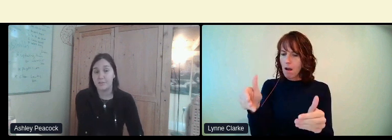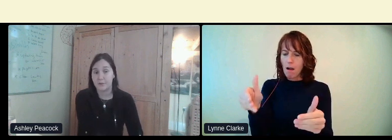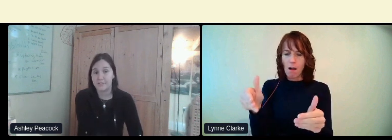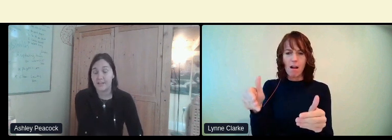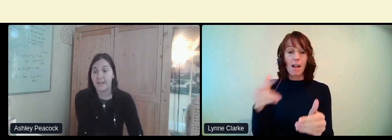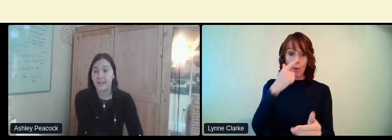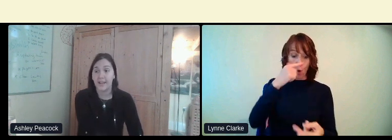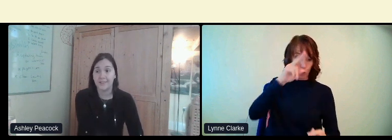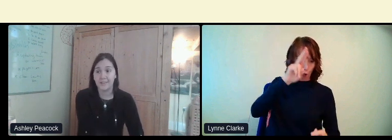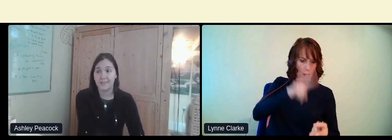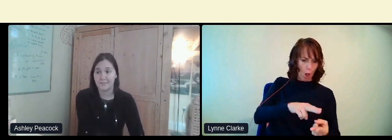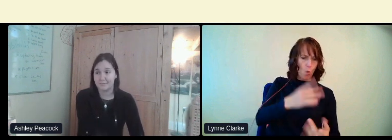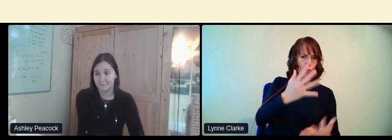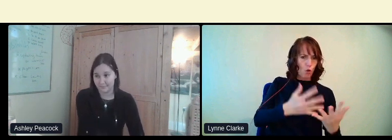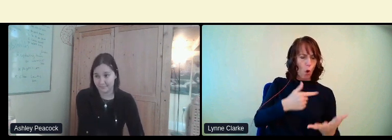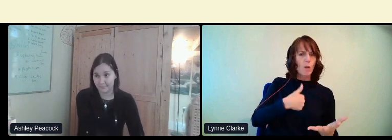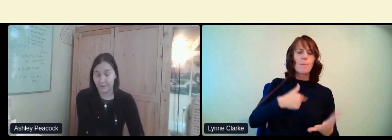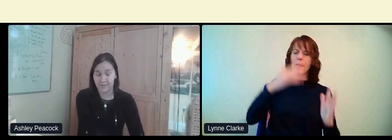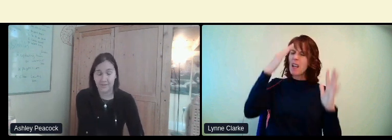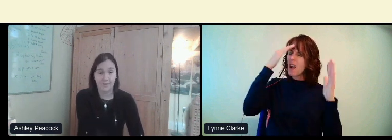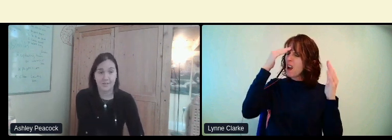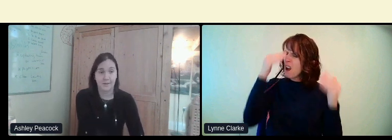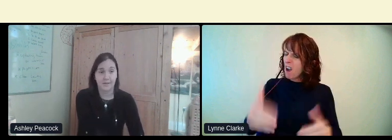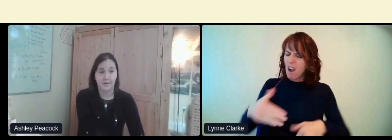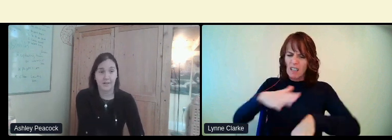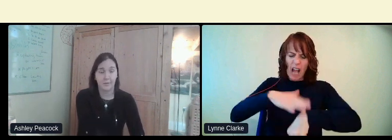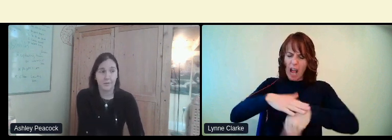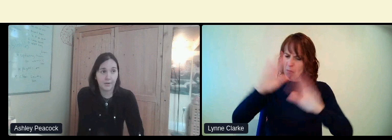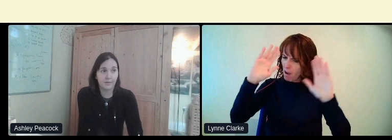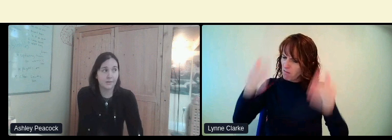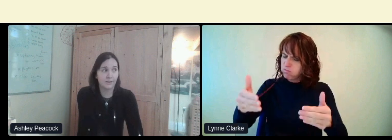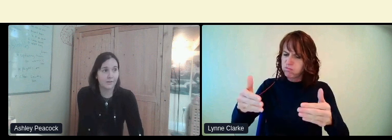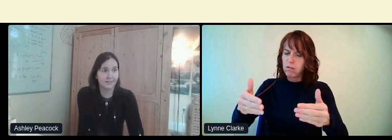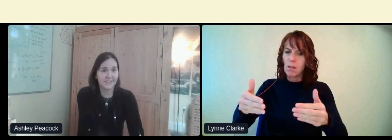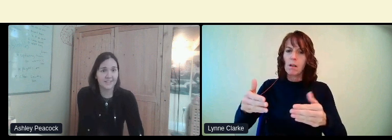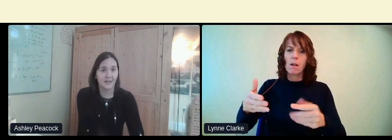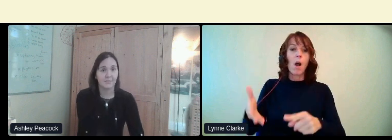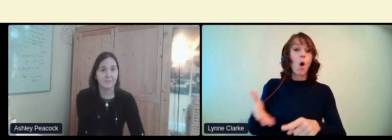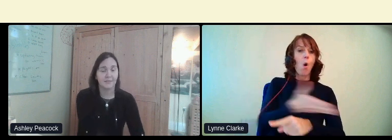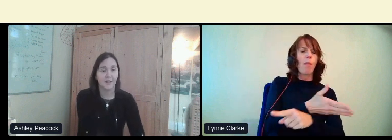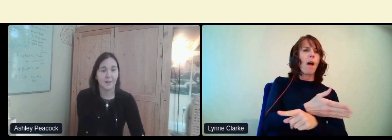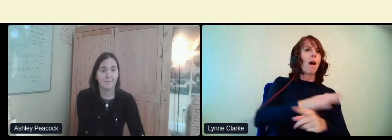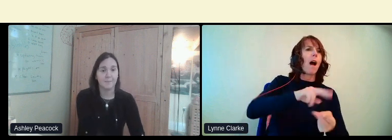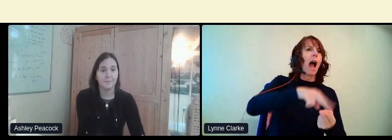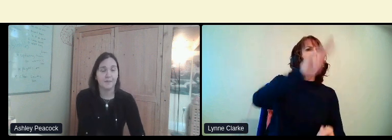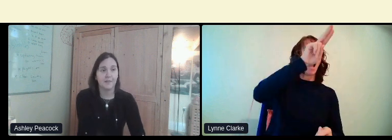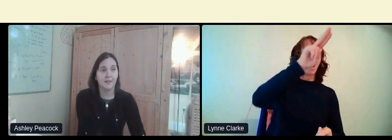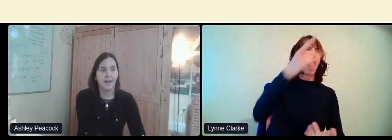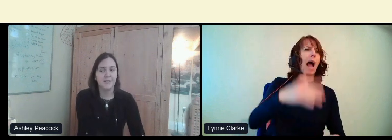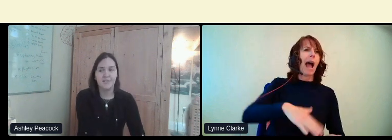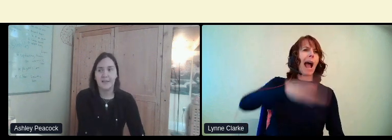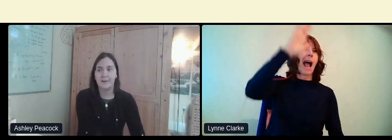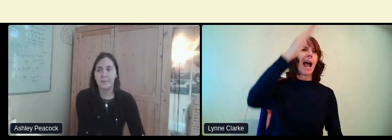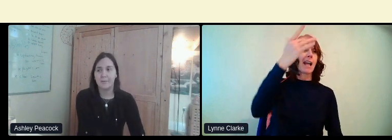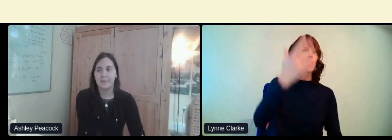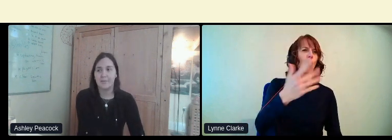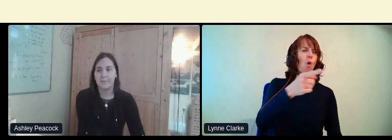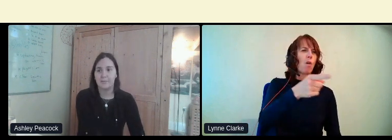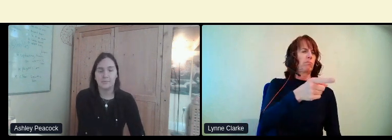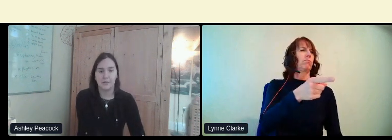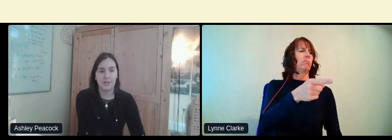scores and the other ones, I would have spent a lot less time and and just came out with much